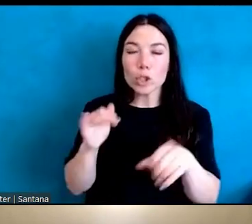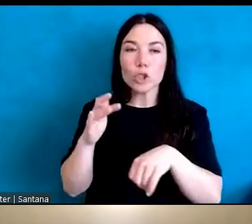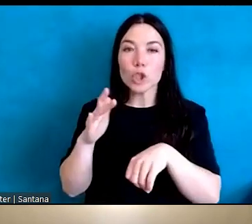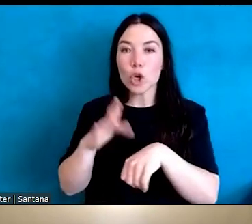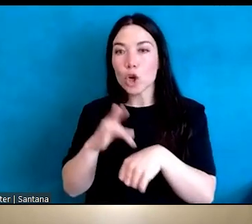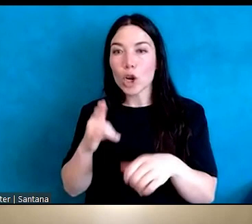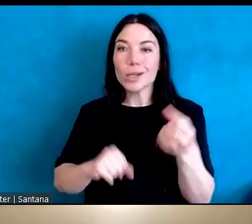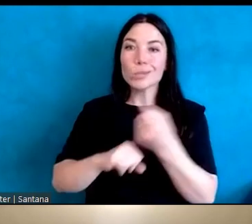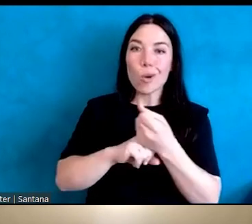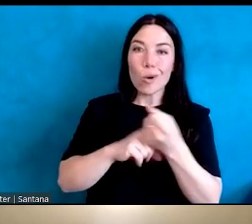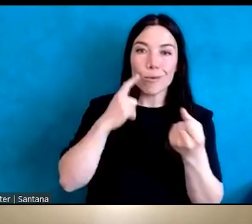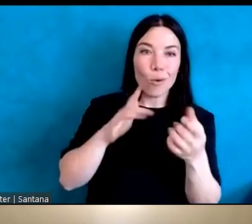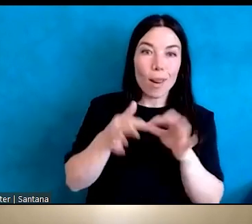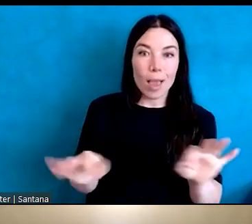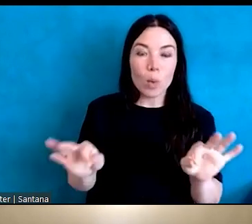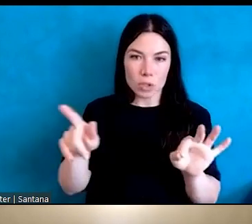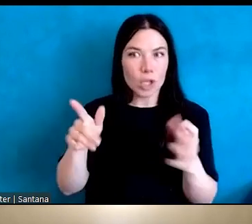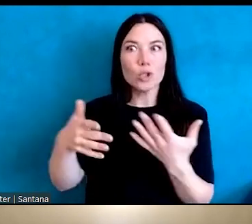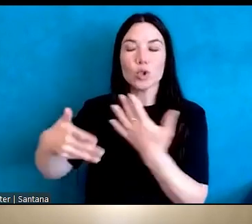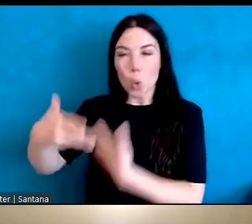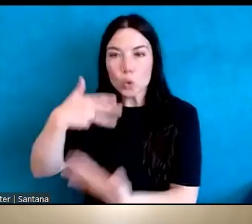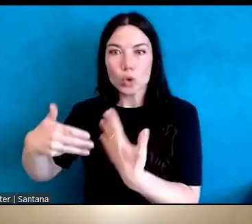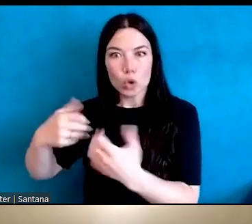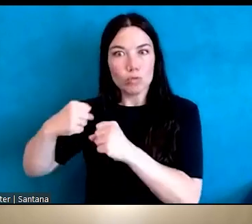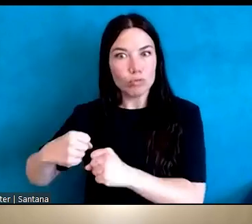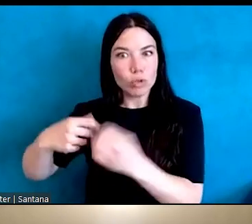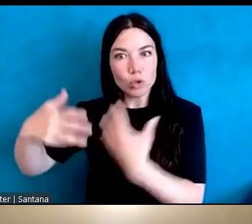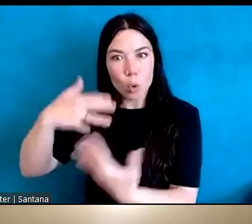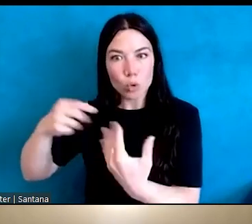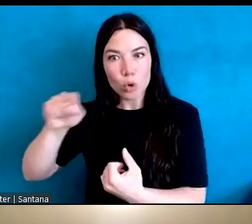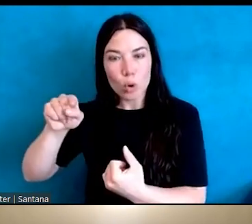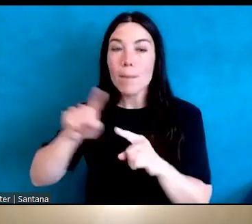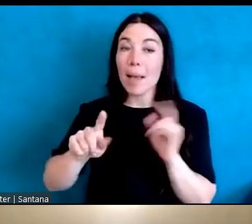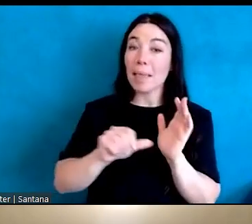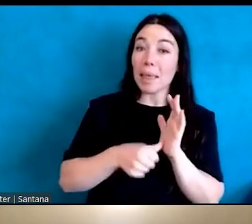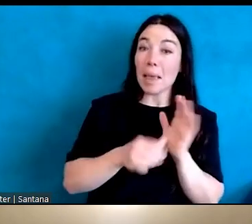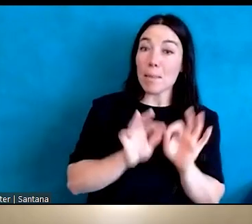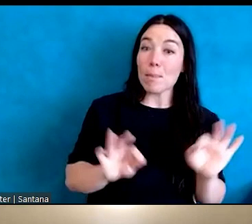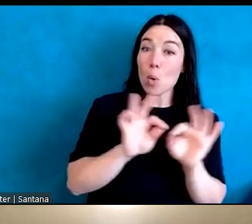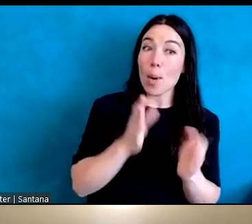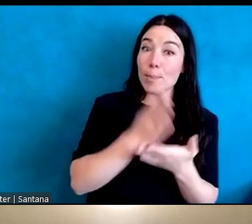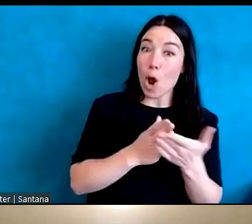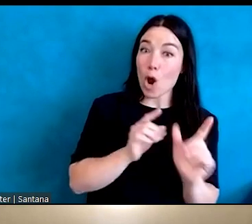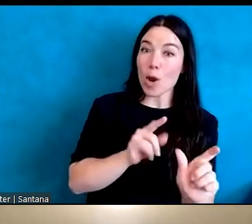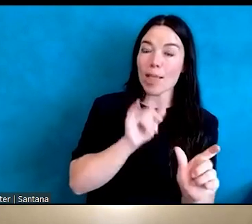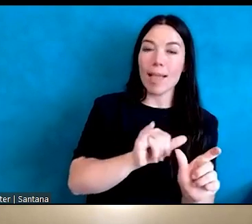is importantly social, then a key unit of study here is the conversational turn, which I'll talk about in the next few slides.